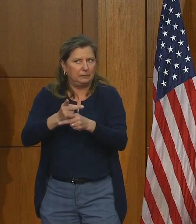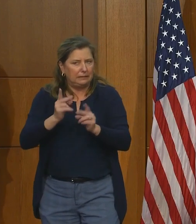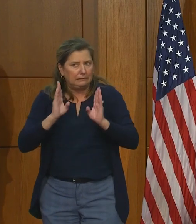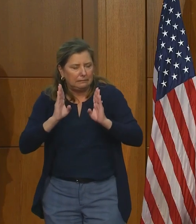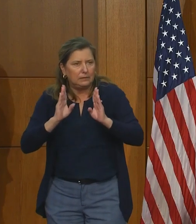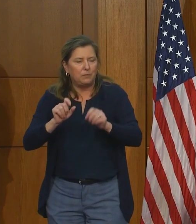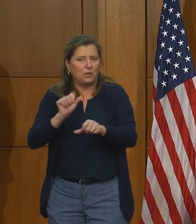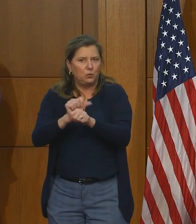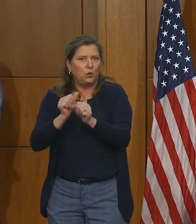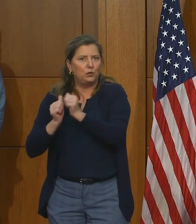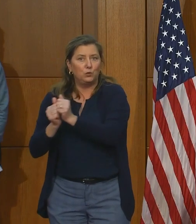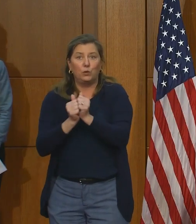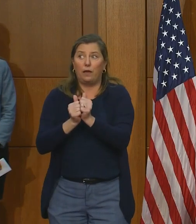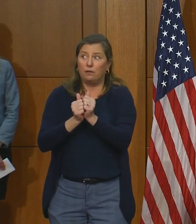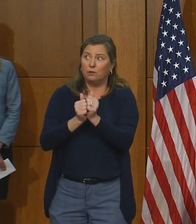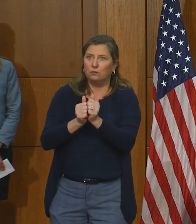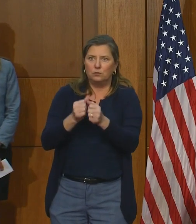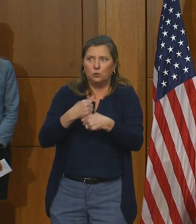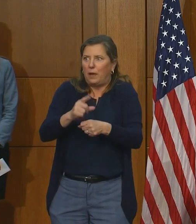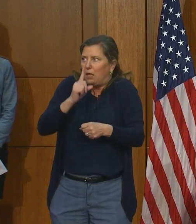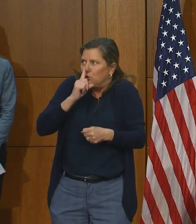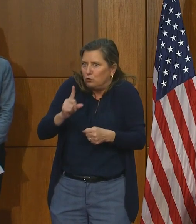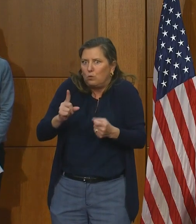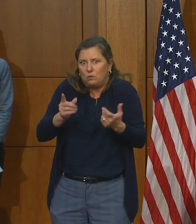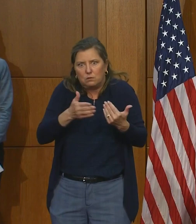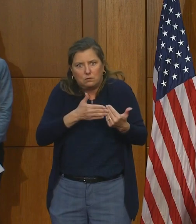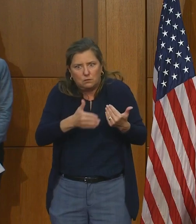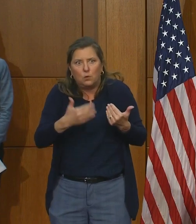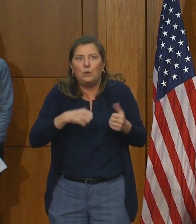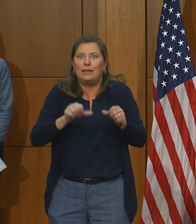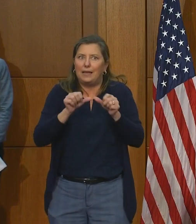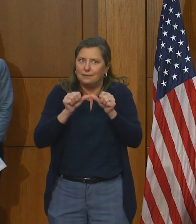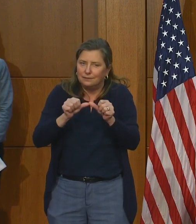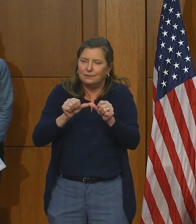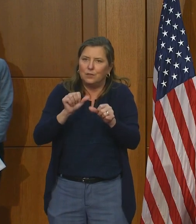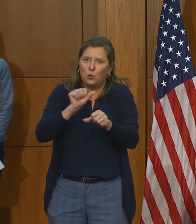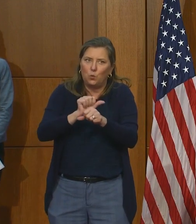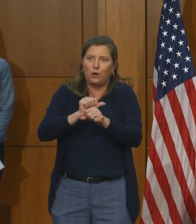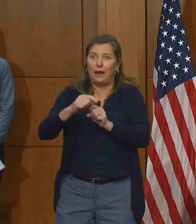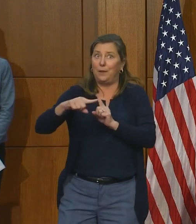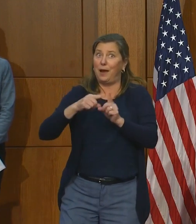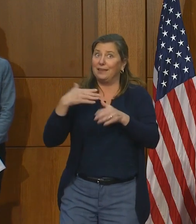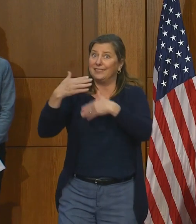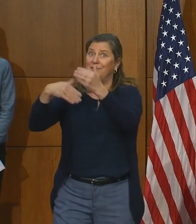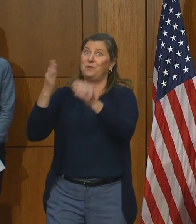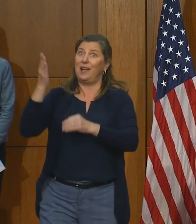THESE THINGS ARE HERE. IN A GOOD THE BUT- AFTER THE VILLAGE